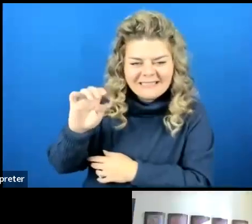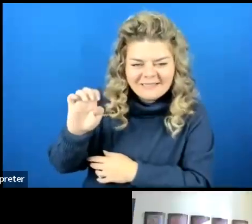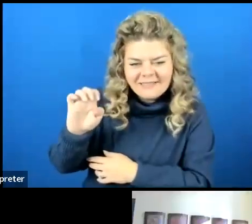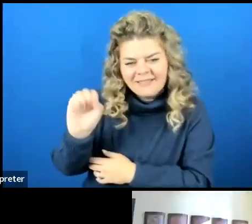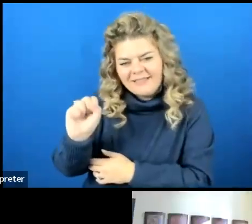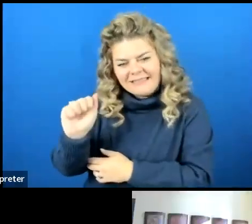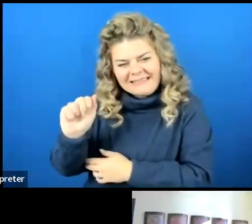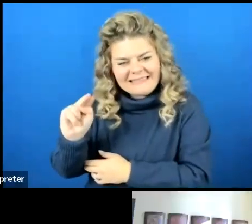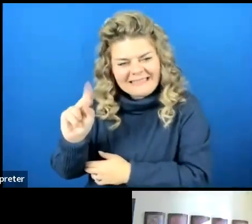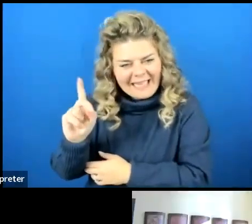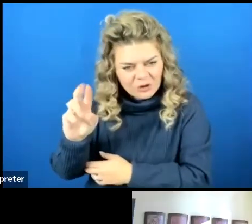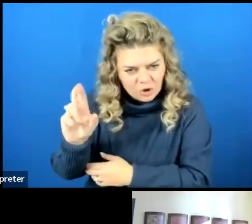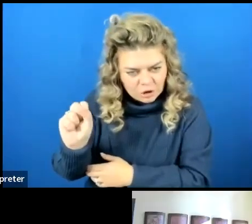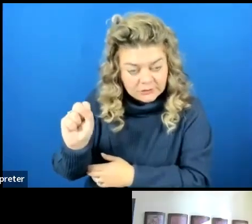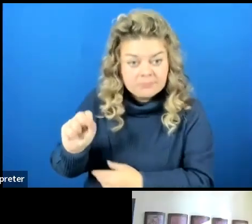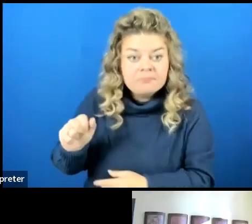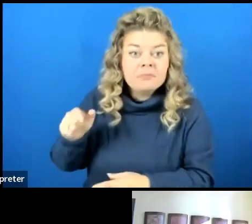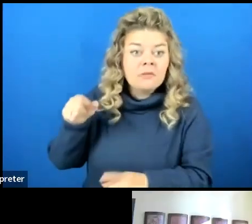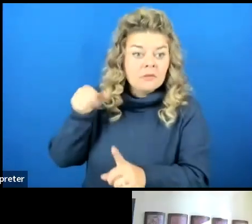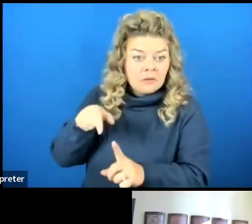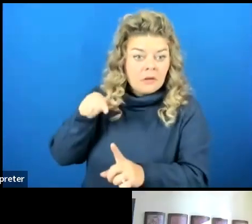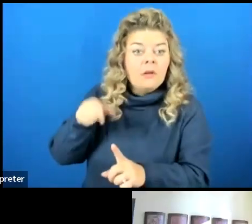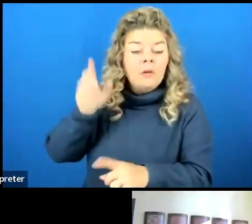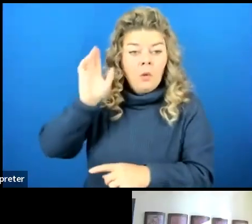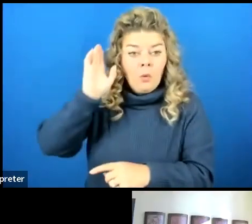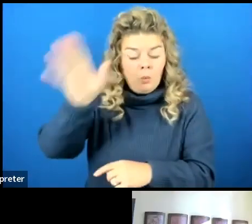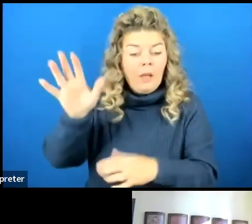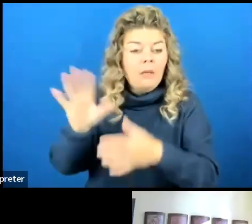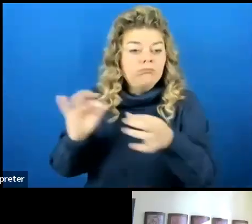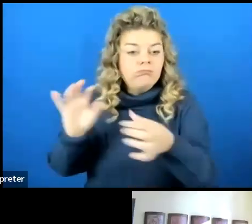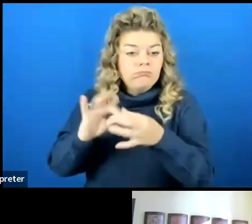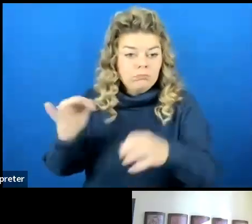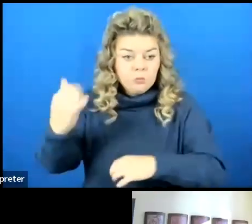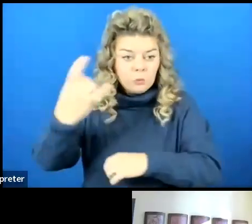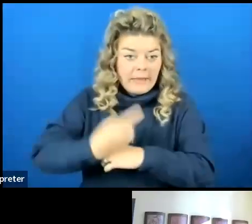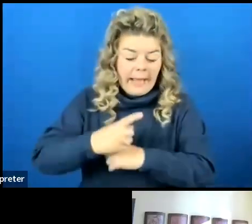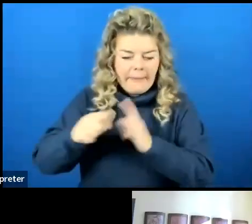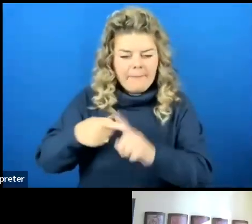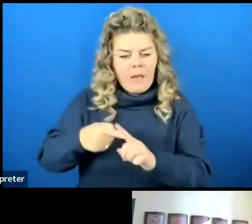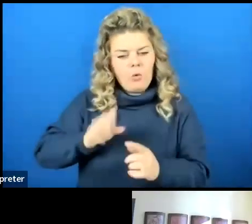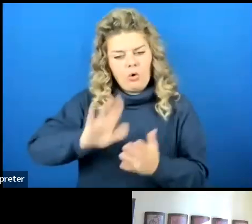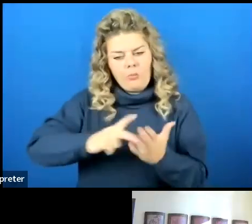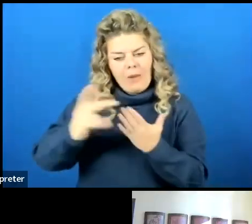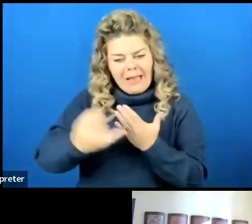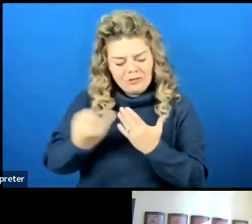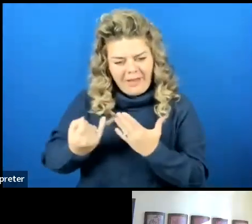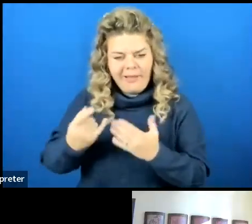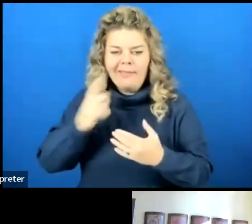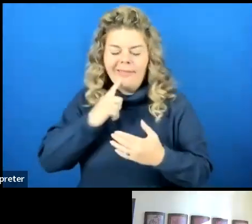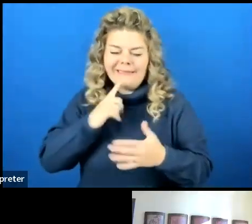And Stephanie is gonna talk to us today about a project integrating anti-racism into